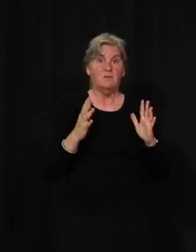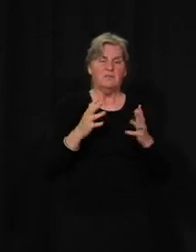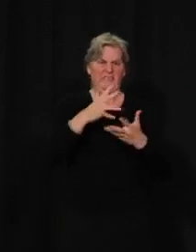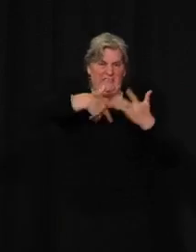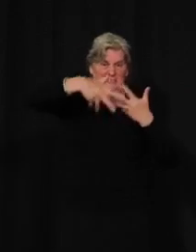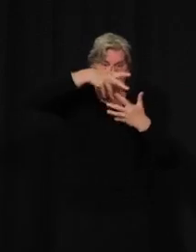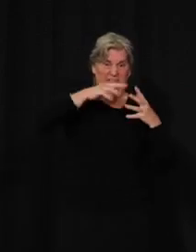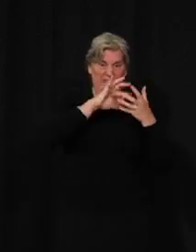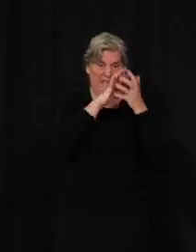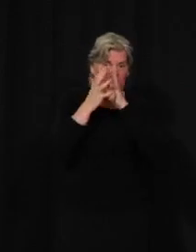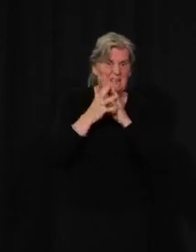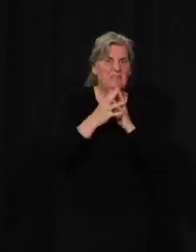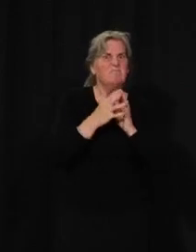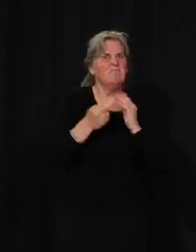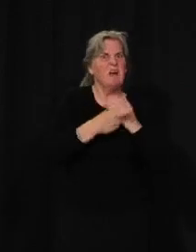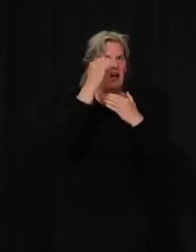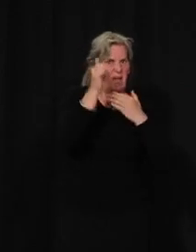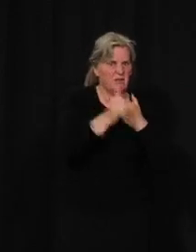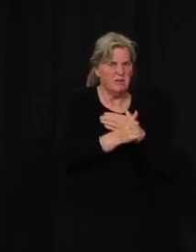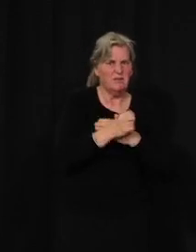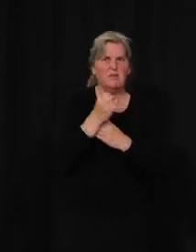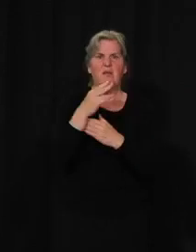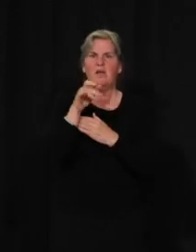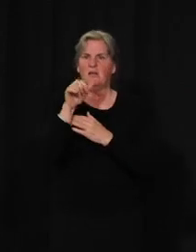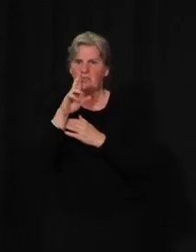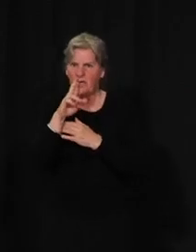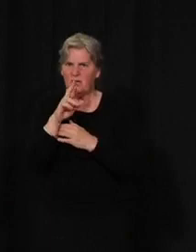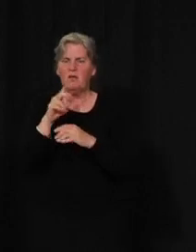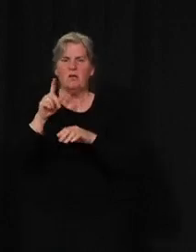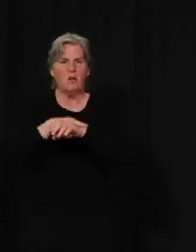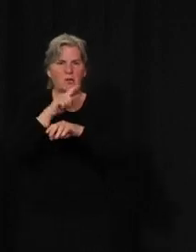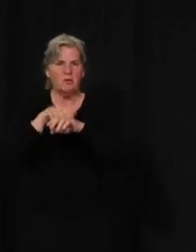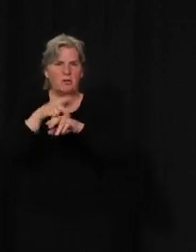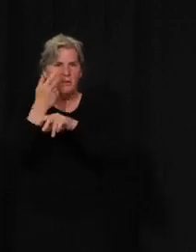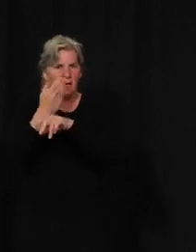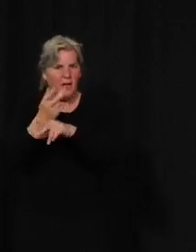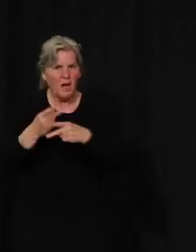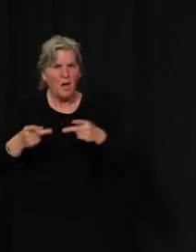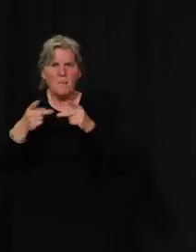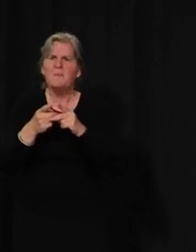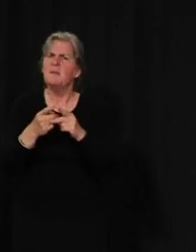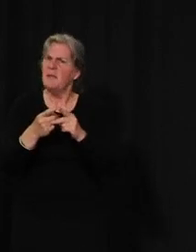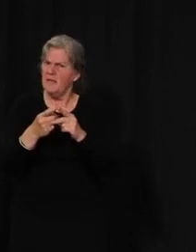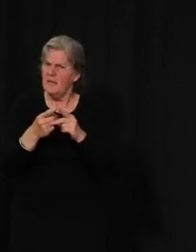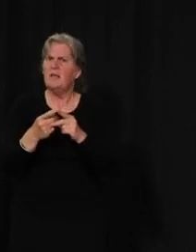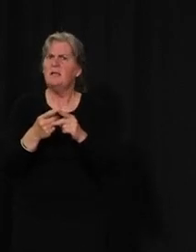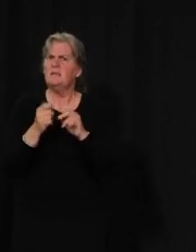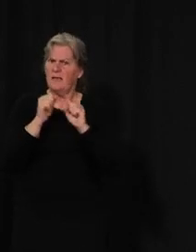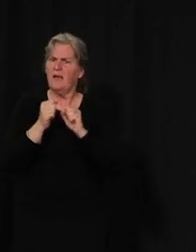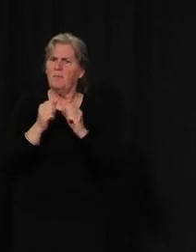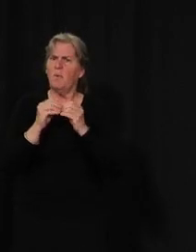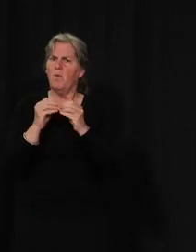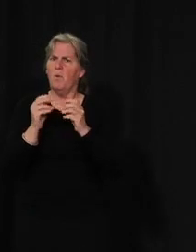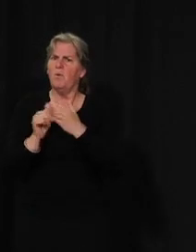Shelters and long-term care hom, if proper measures are not carrd